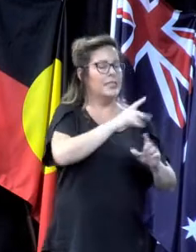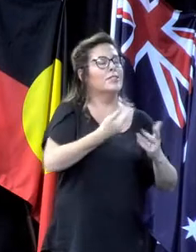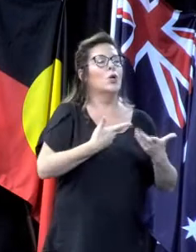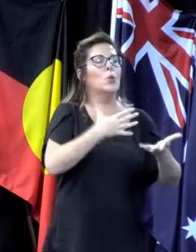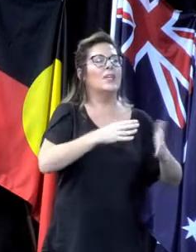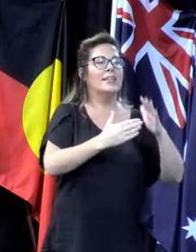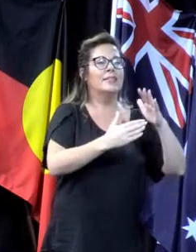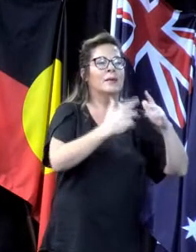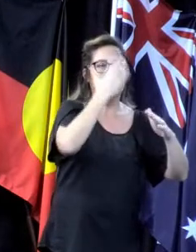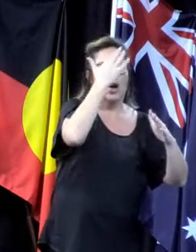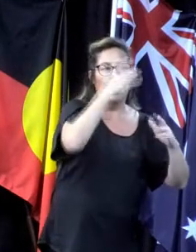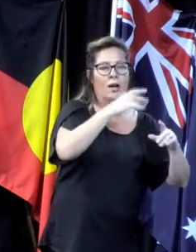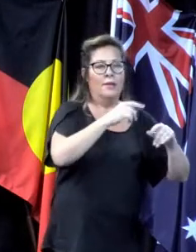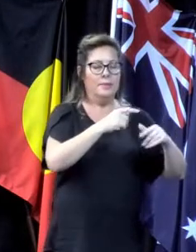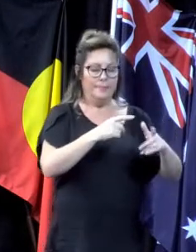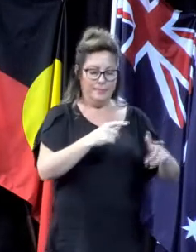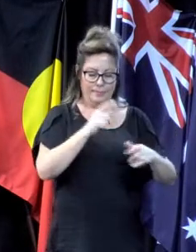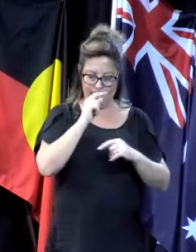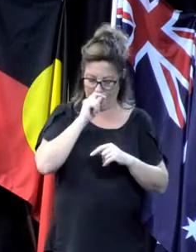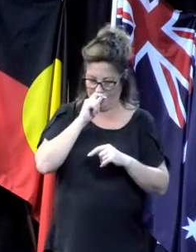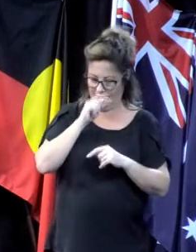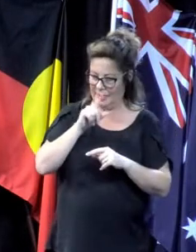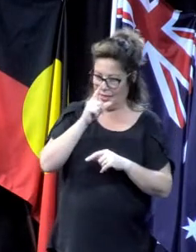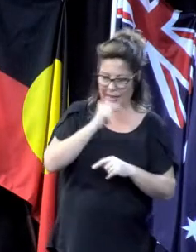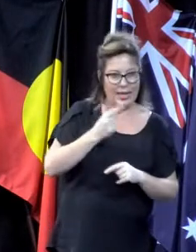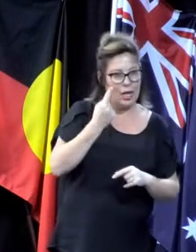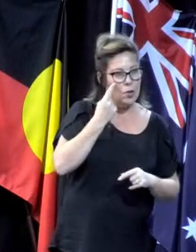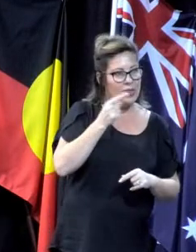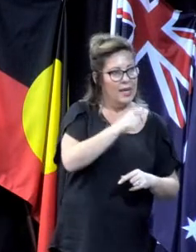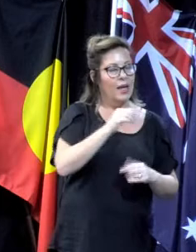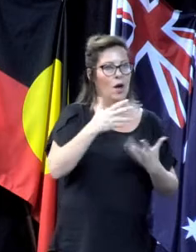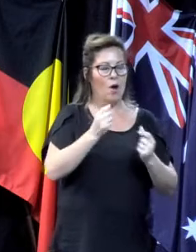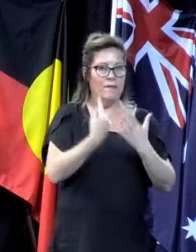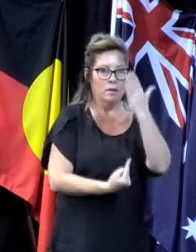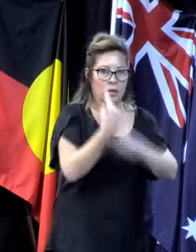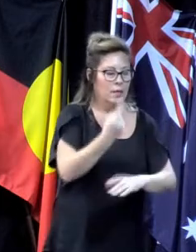Can you think of any circumstance in which a child might not be able to be accommodated in mainstream?